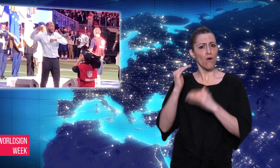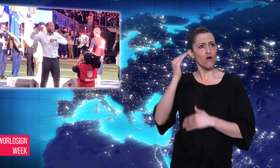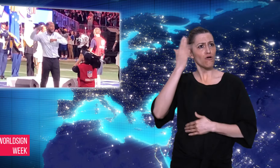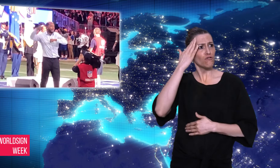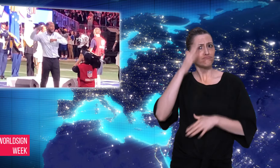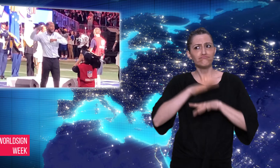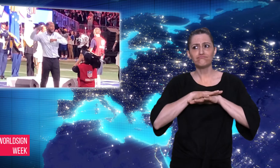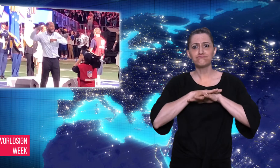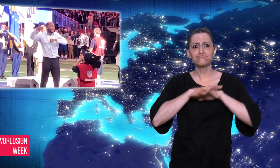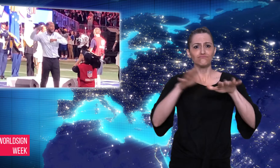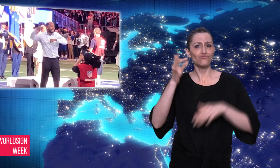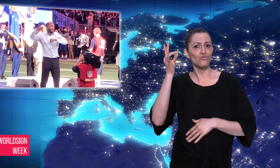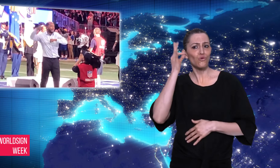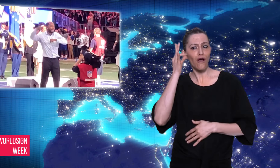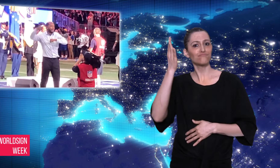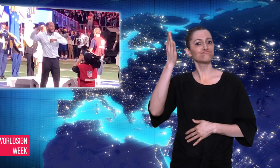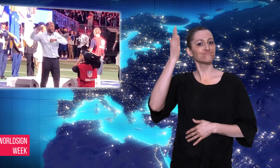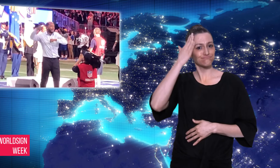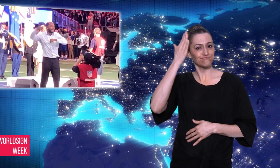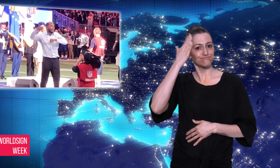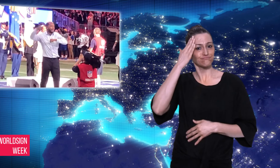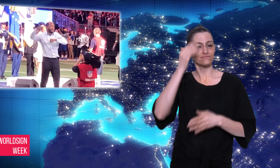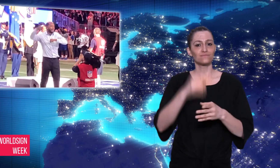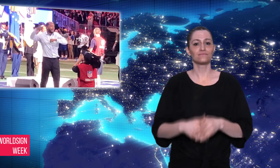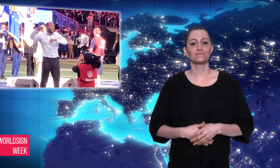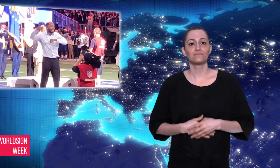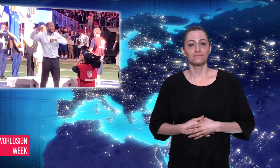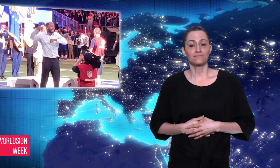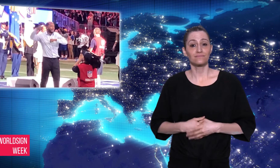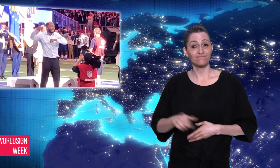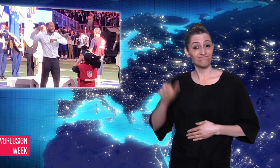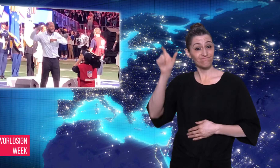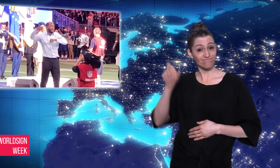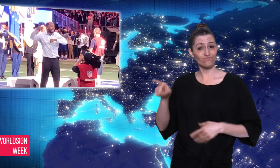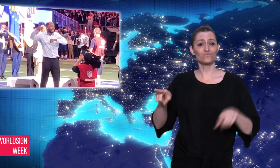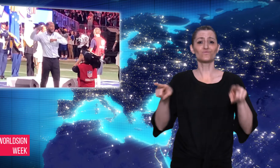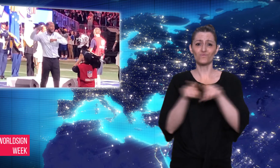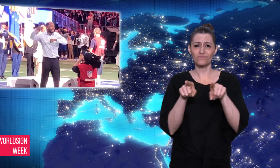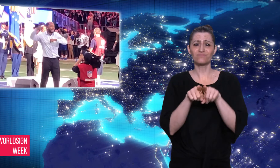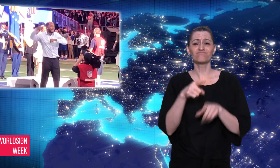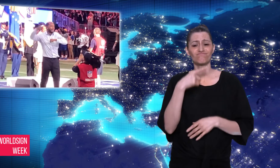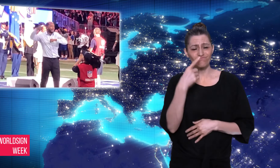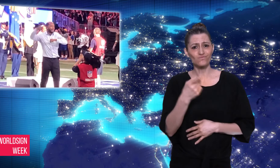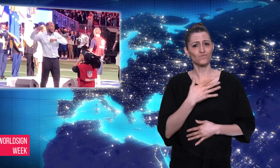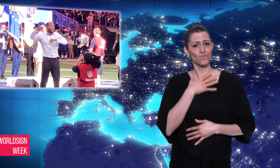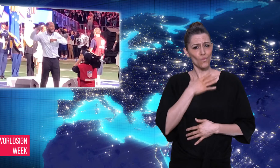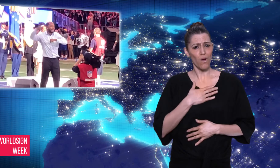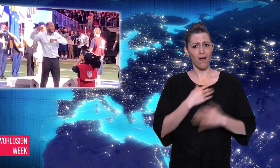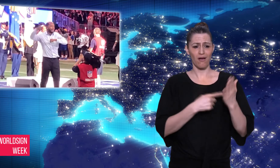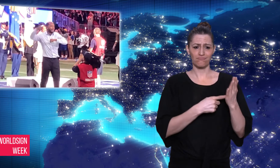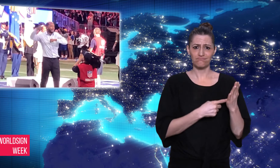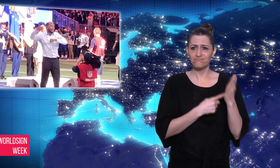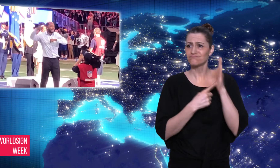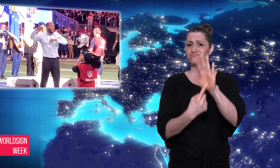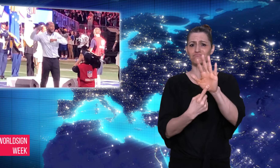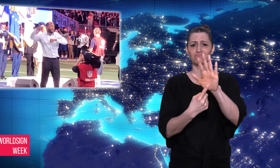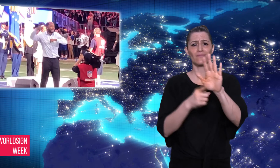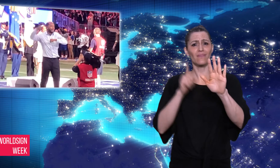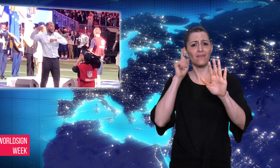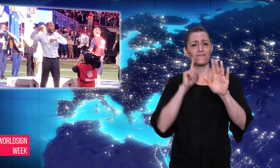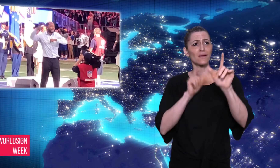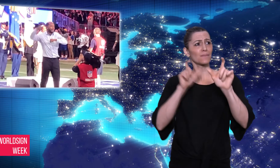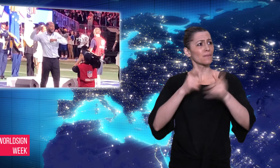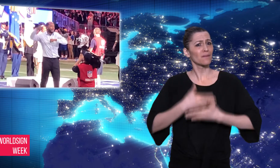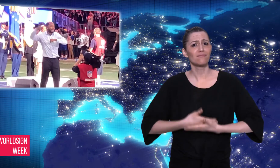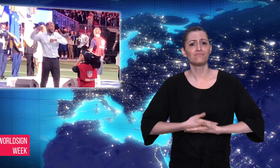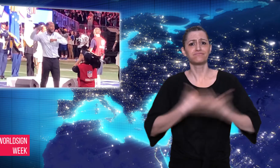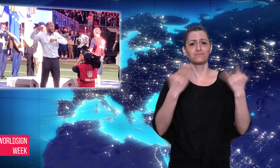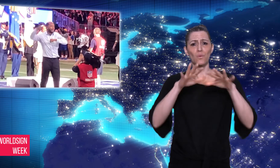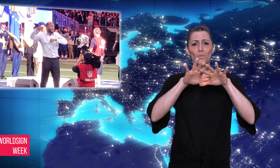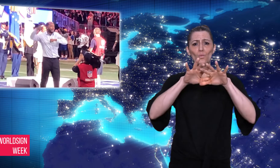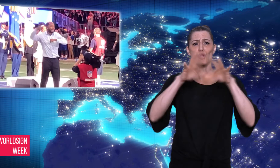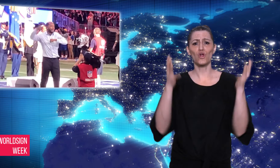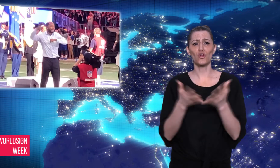He also hopes to show deaf people worldwide that equality